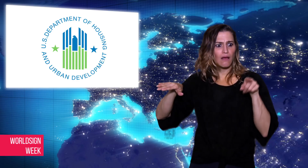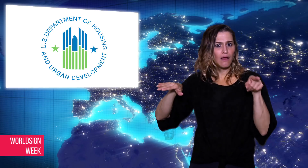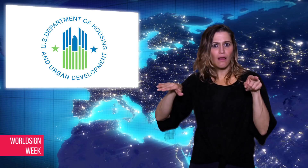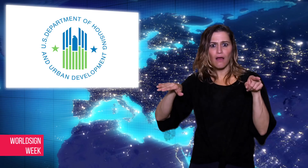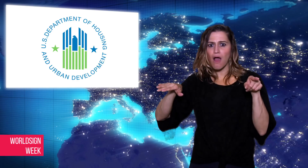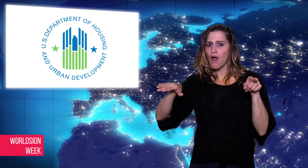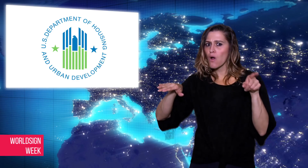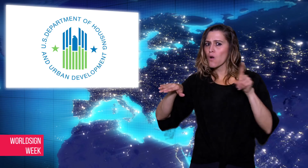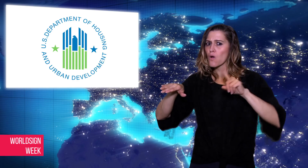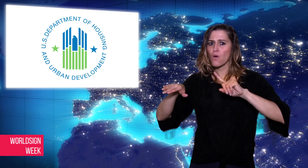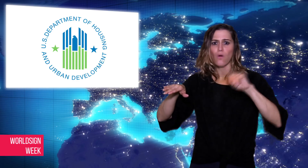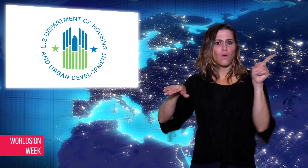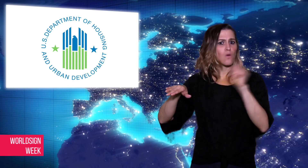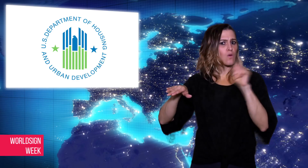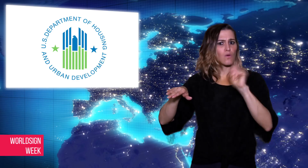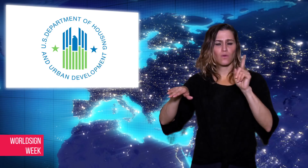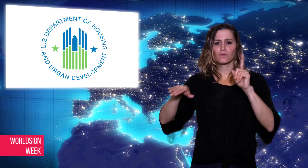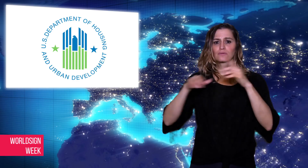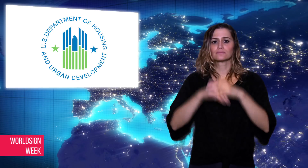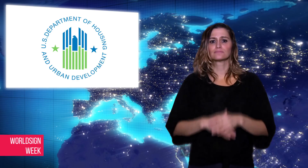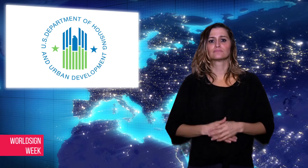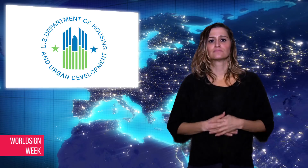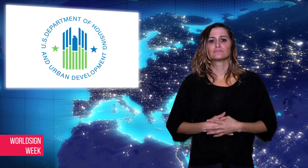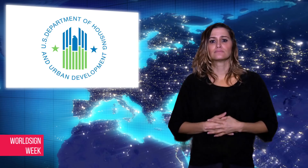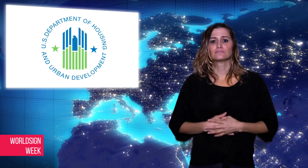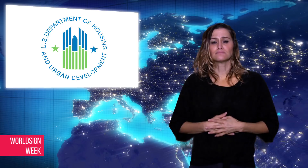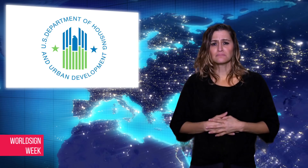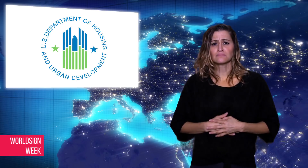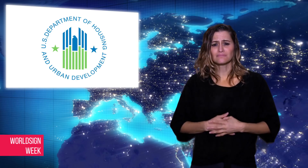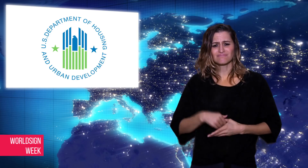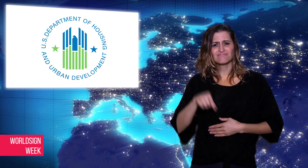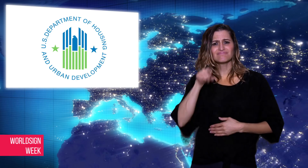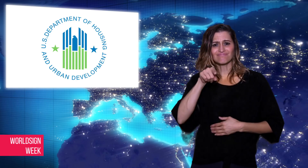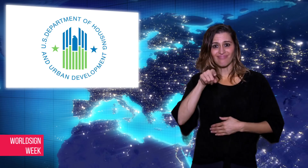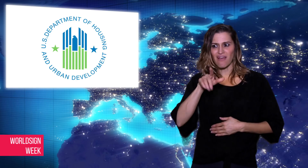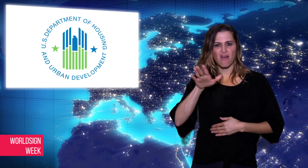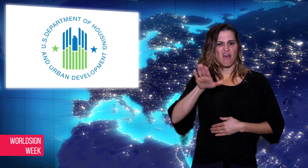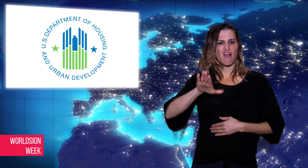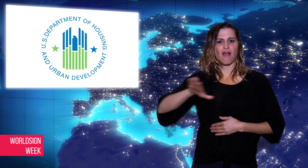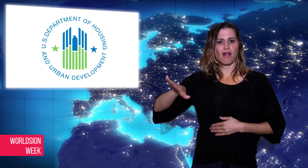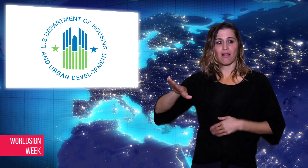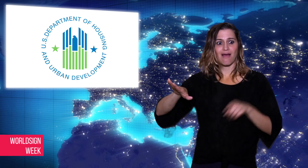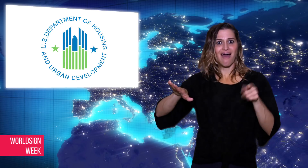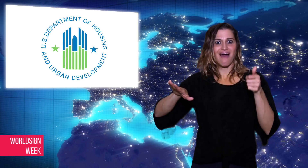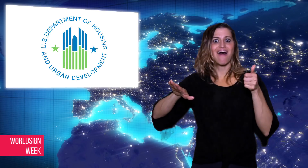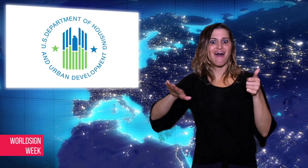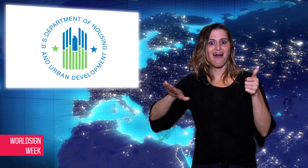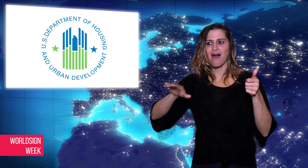leave out people that don't meet